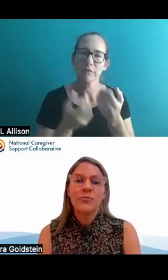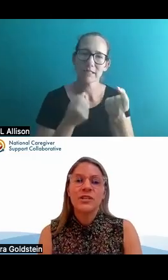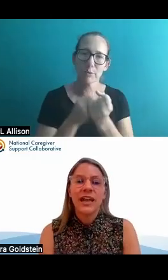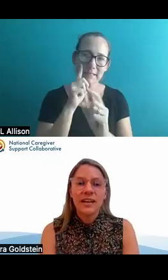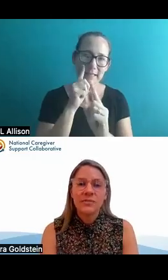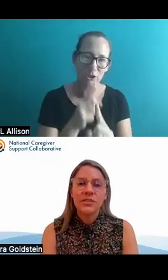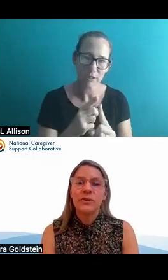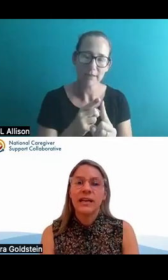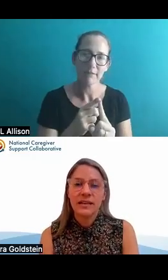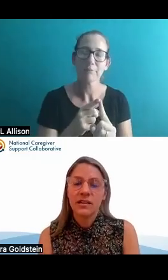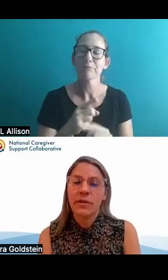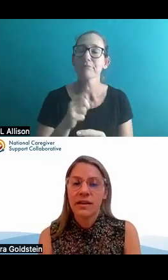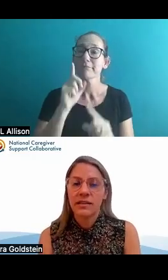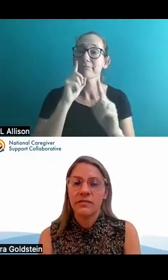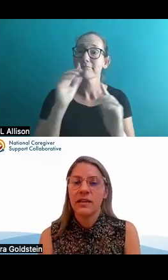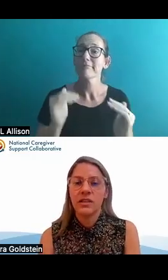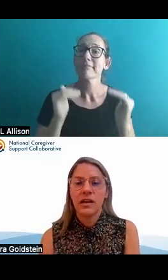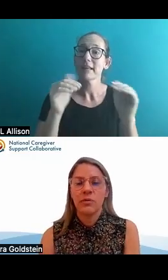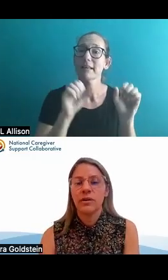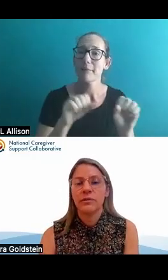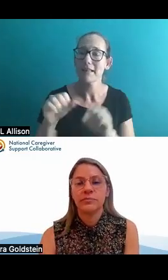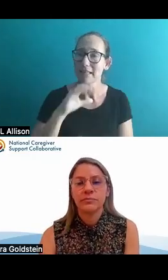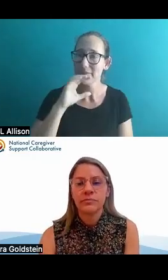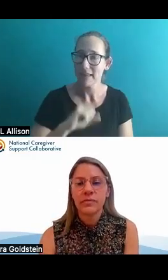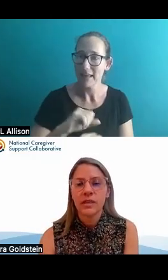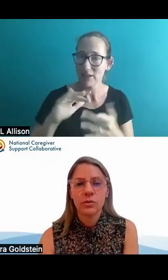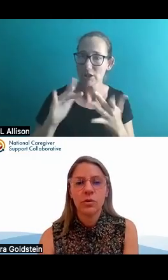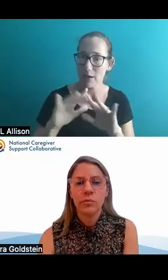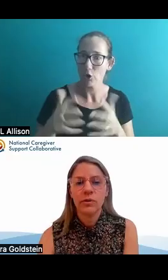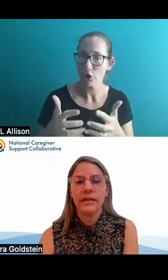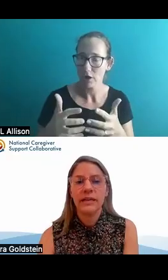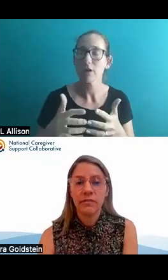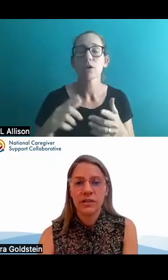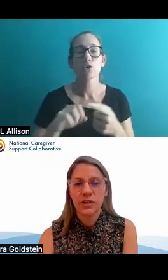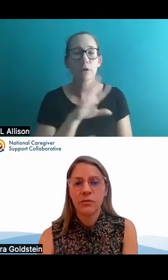which aims to enhance the capacity of the aging network to incorporate innovation,